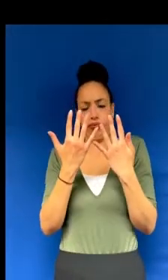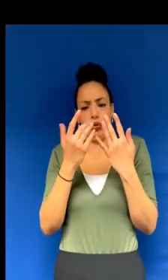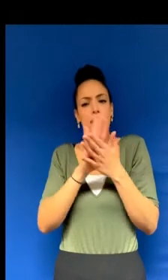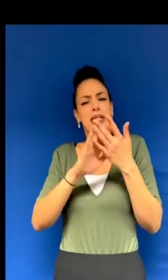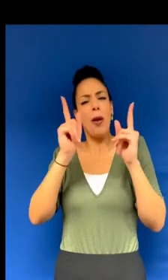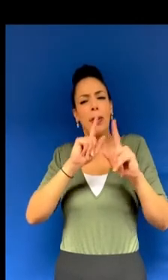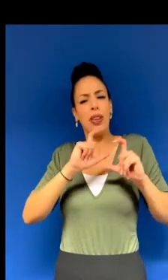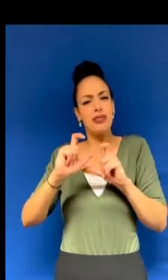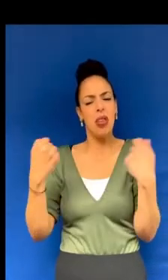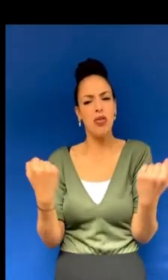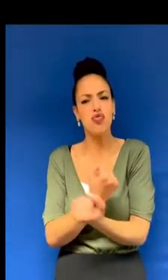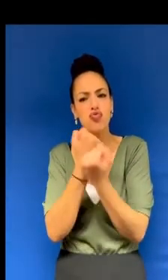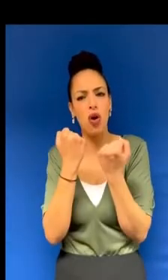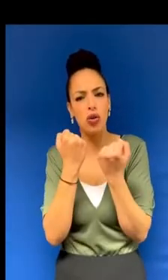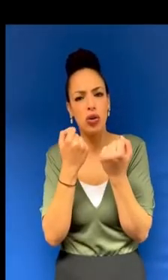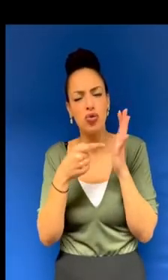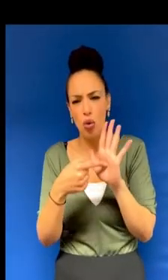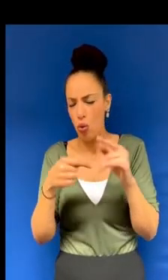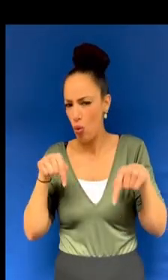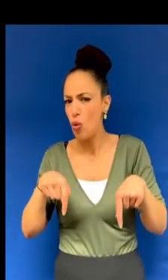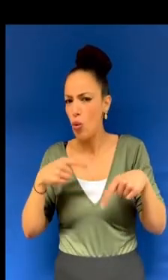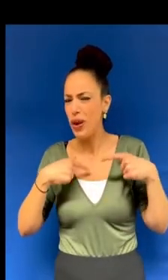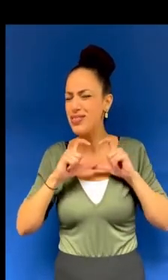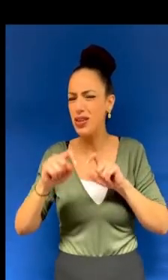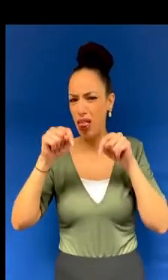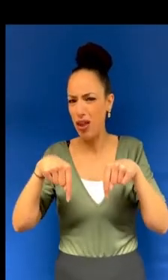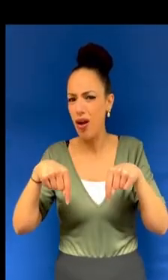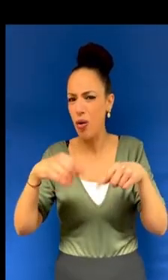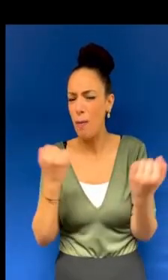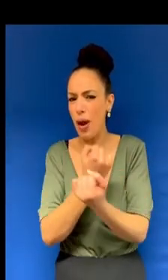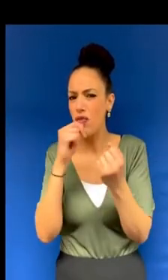The community standing together on the face of a crisis that is trying to rip a community apart.